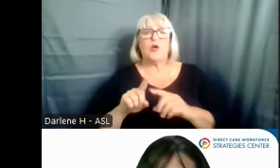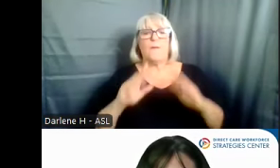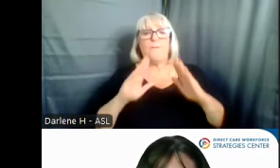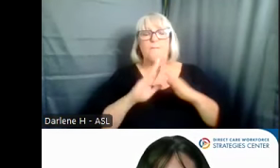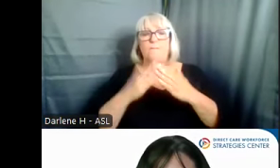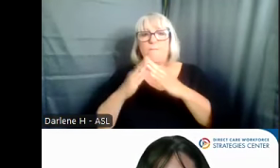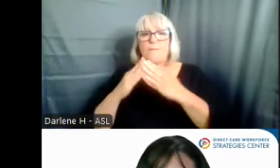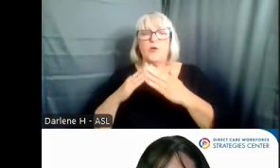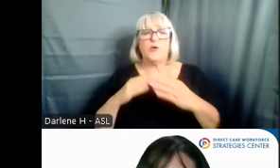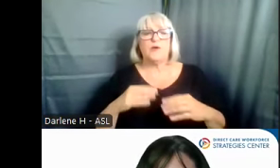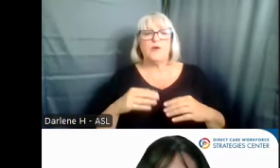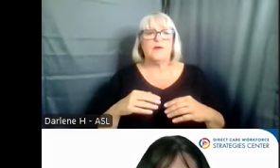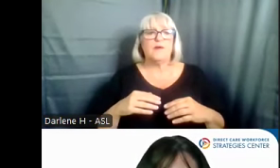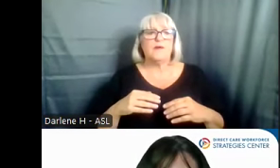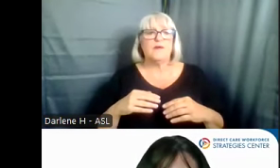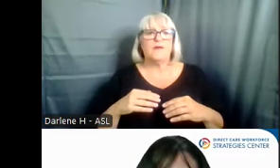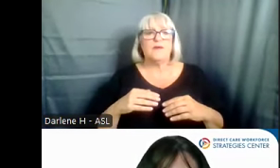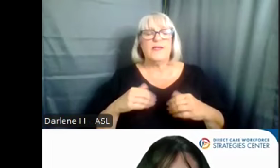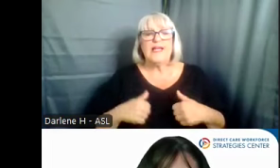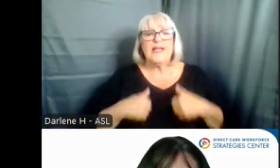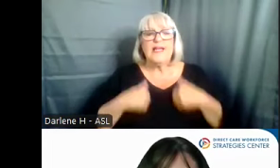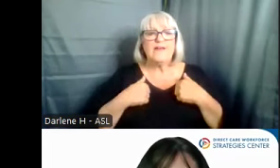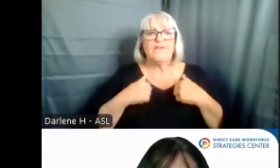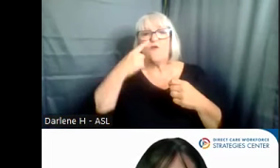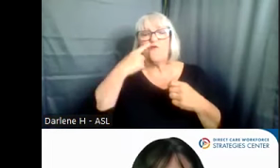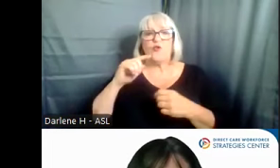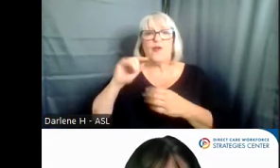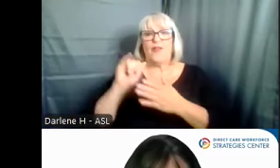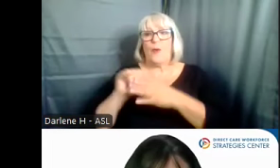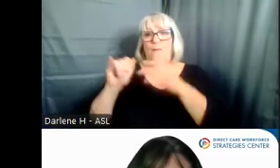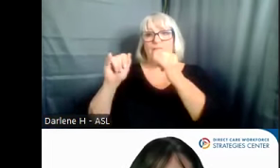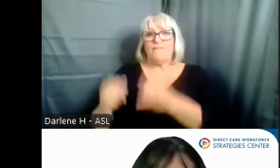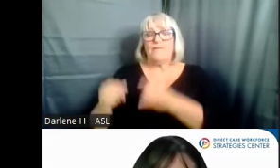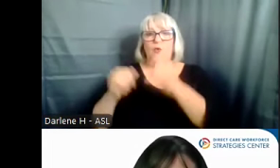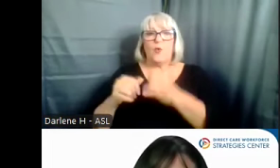Developmental Disabilities. And then finally, Sean Sloan is a Senior